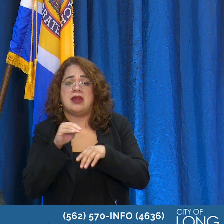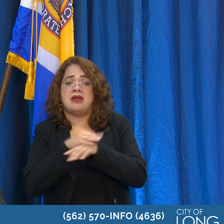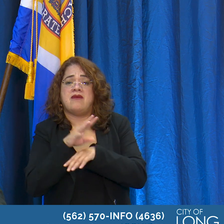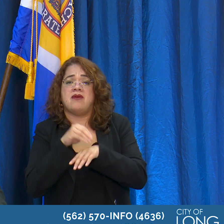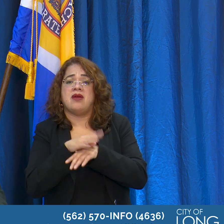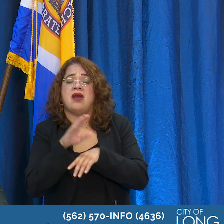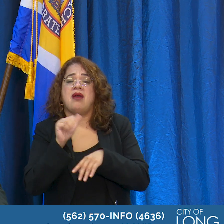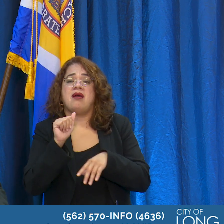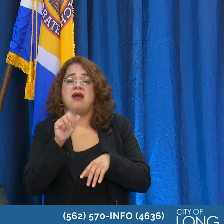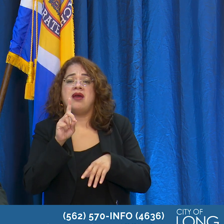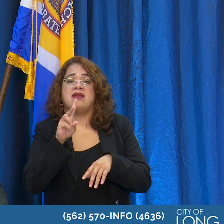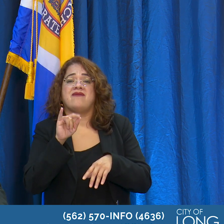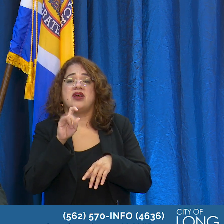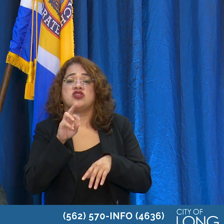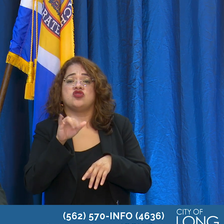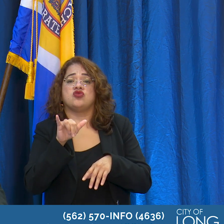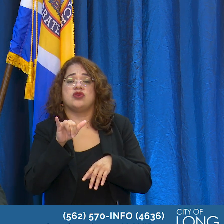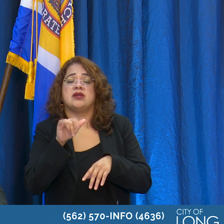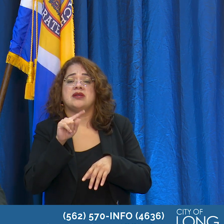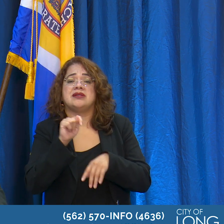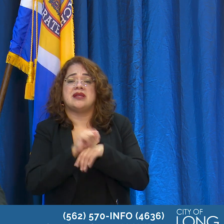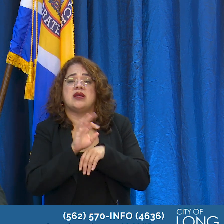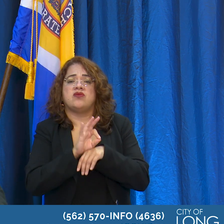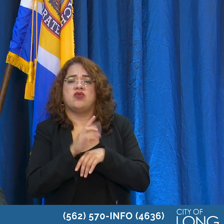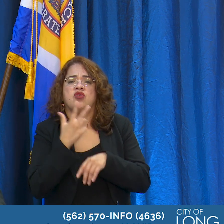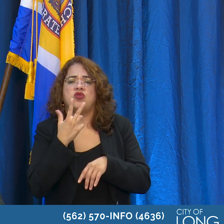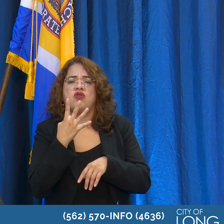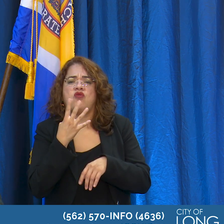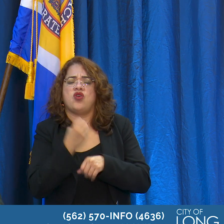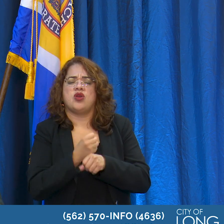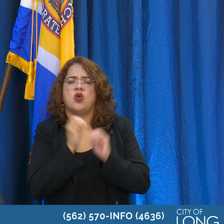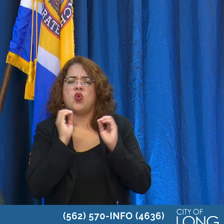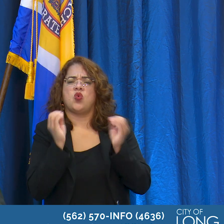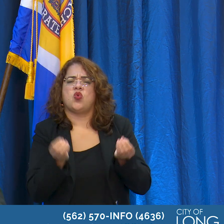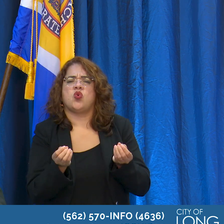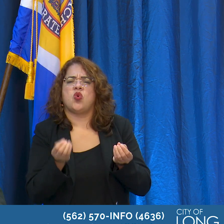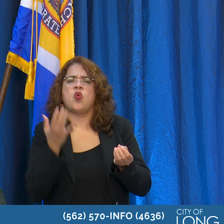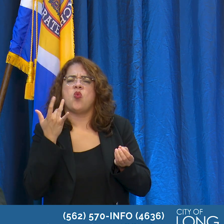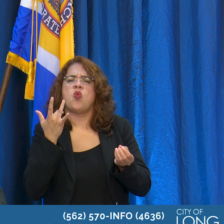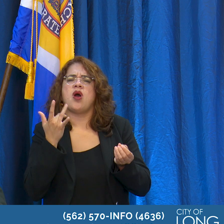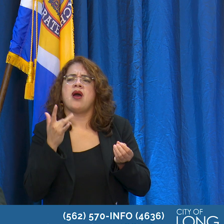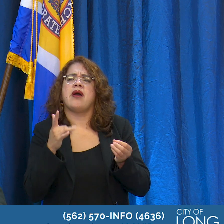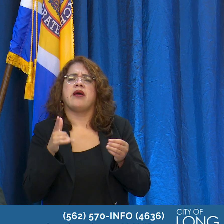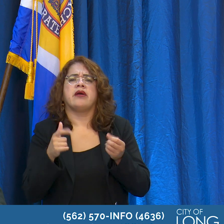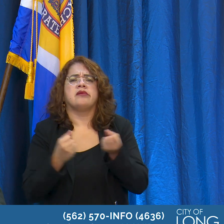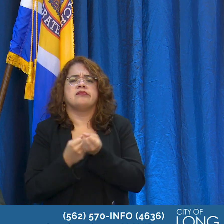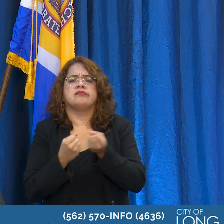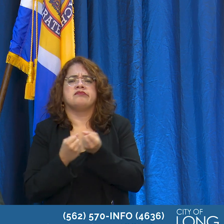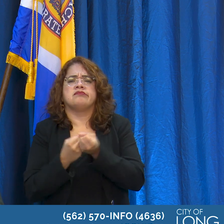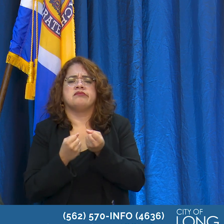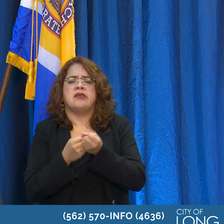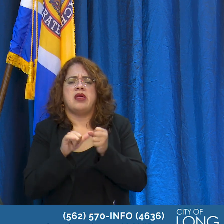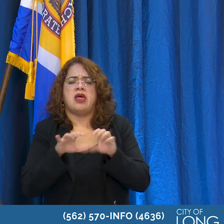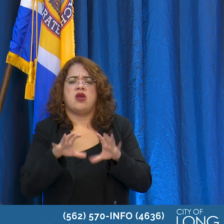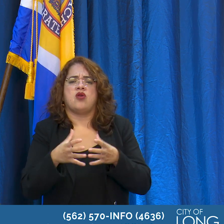existed for at least three or four years, so I'm wondering why the city's promoting a group that doesn't exist.